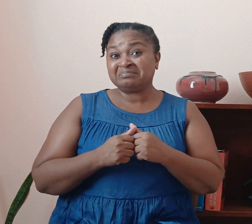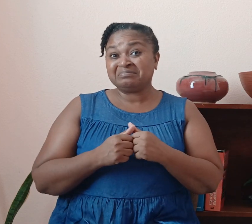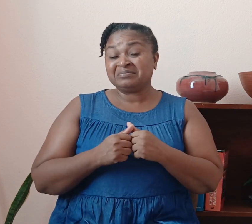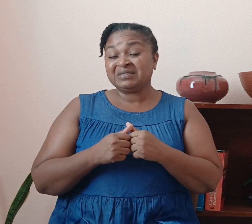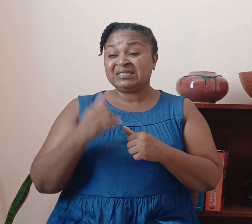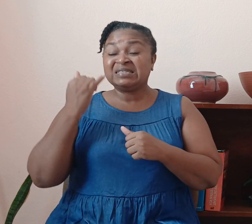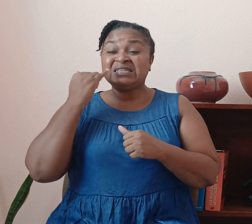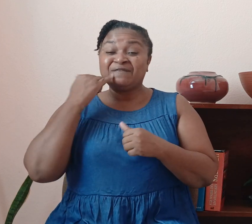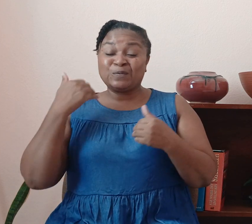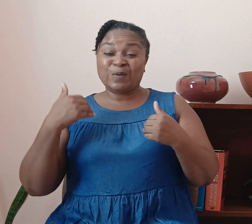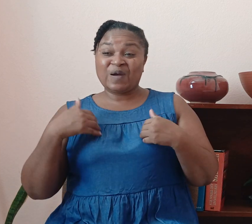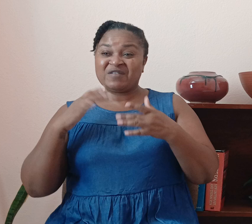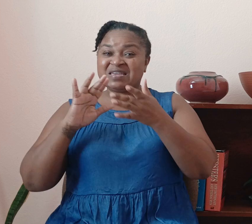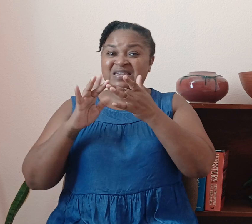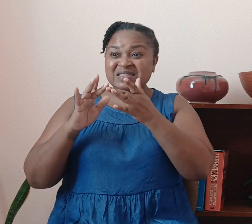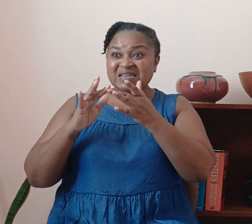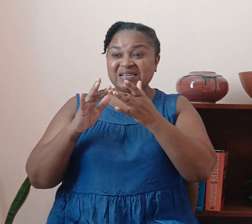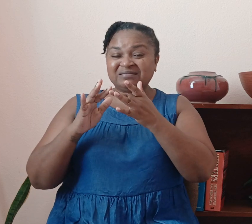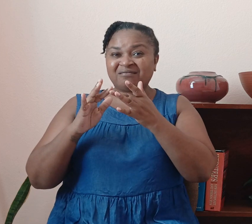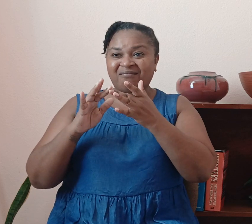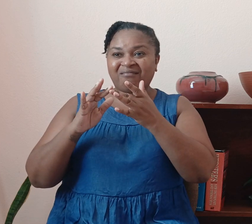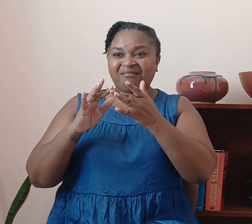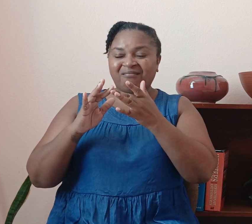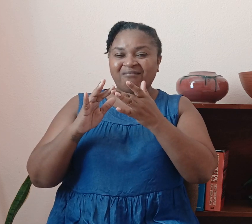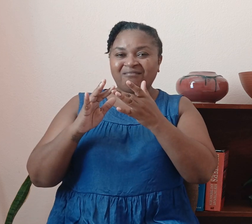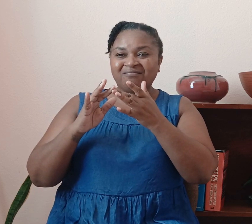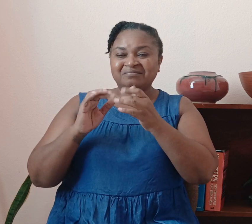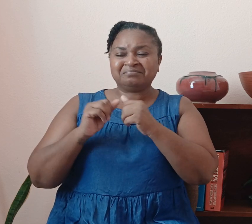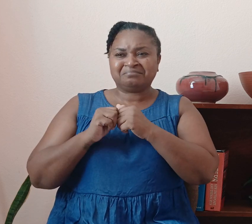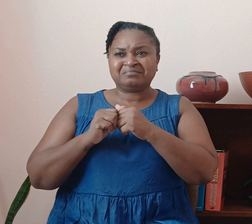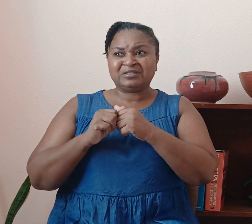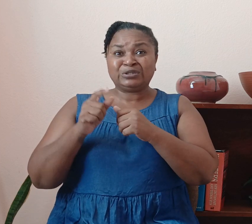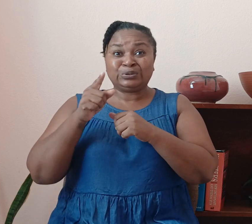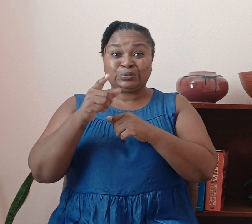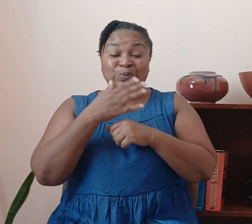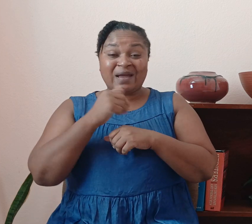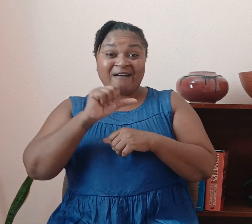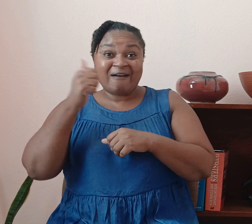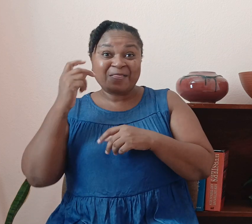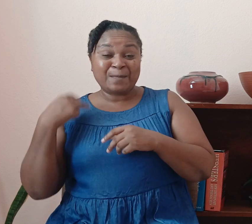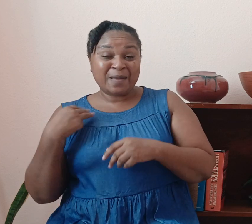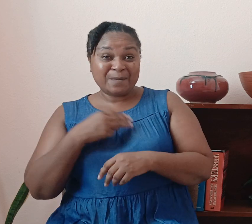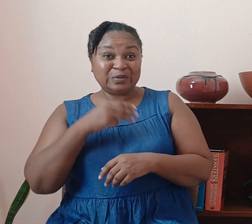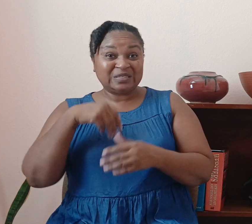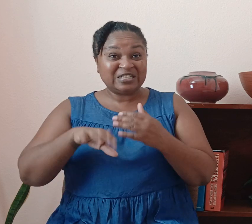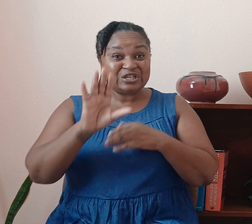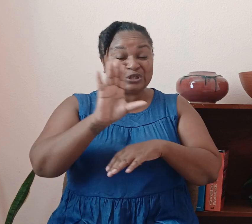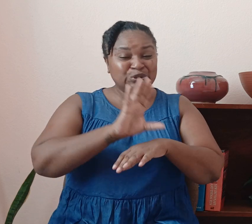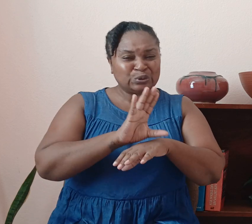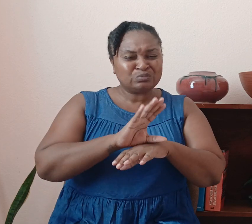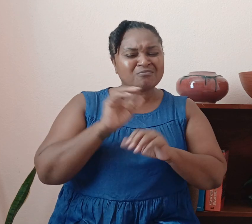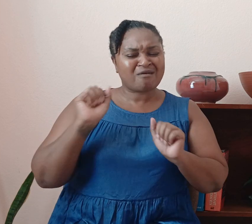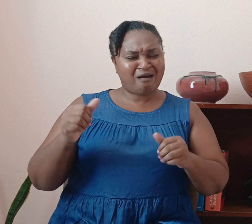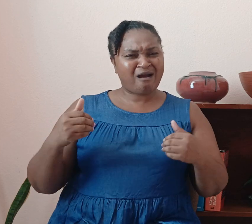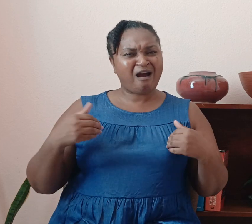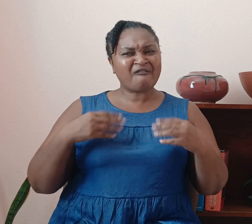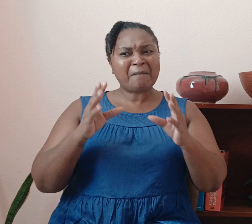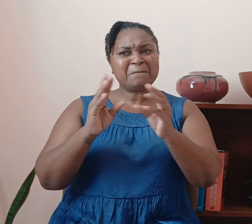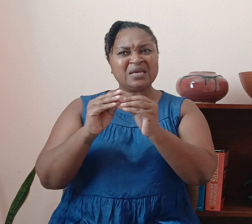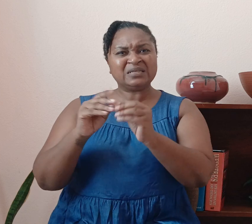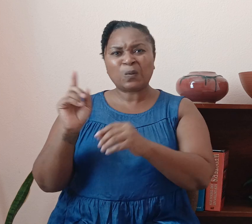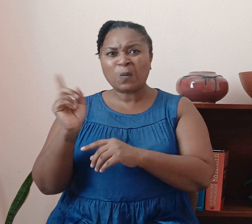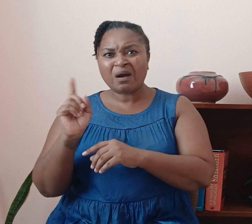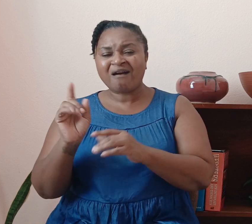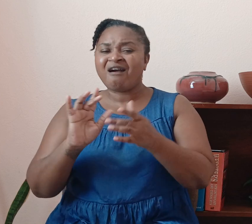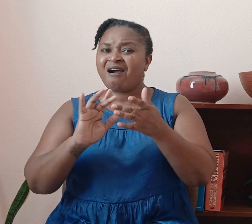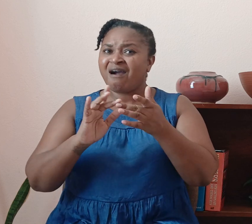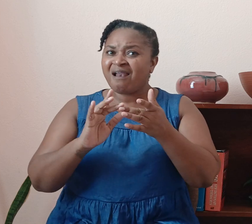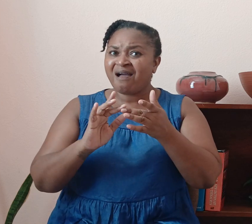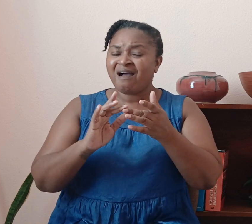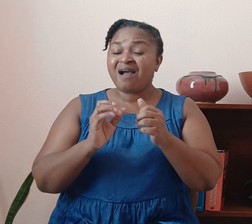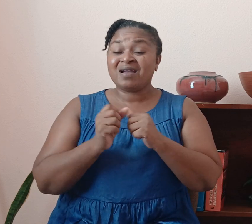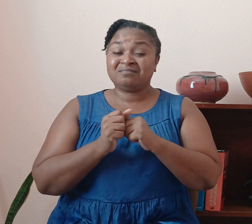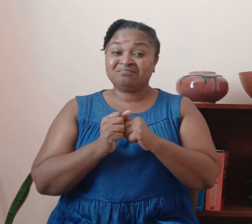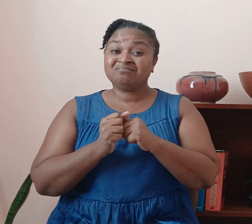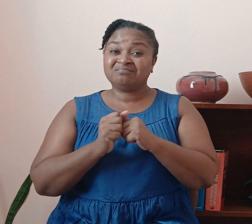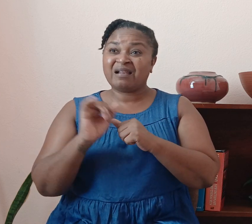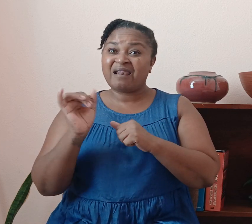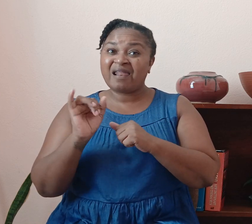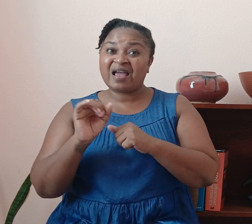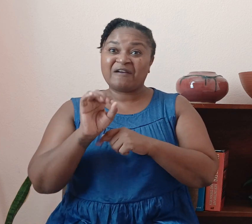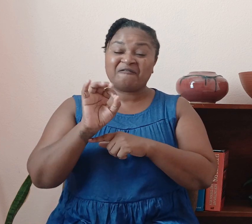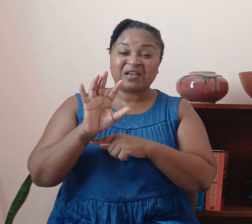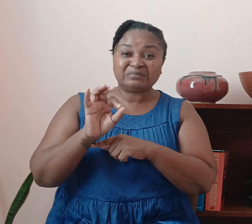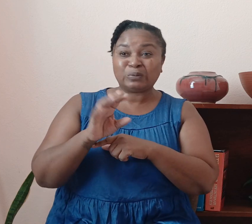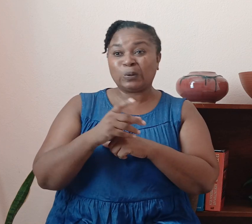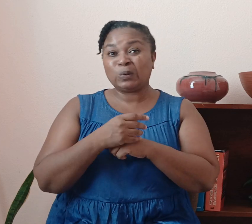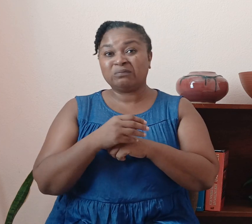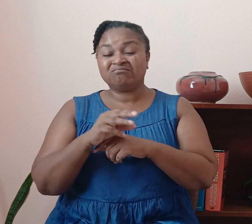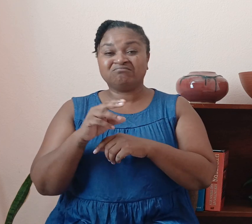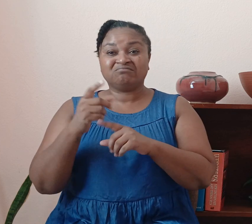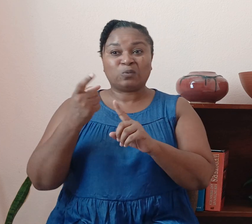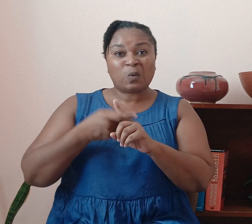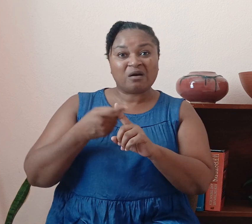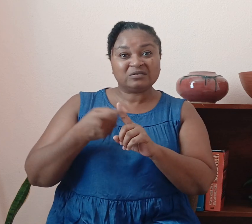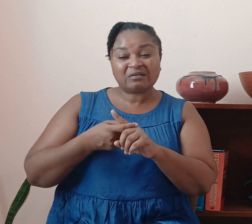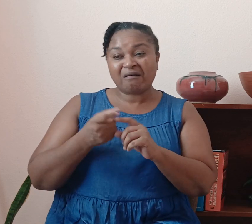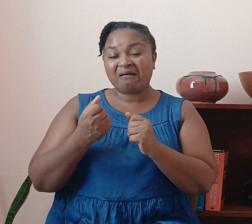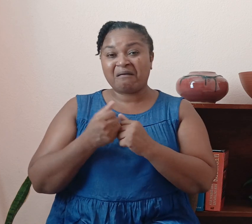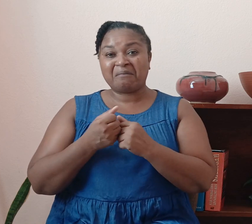you and the other members of your church or family can host meetings online as well as on site.